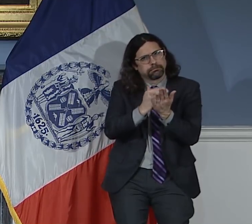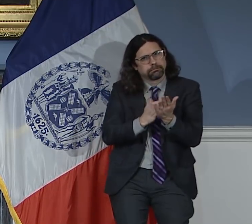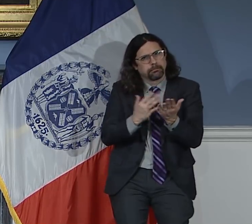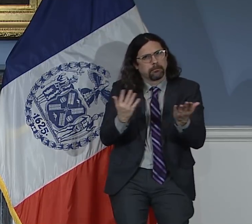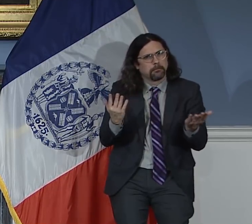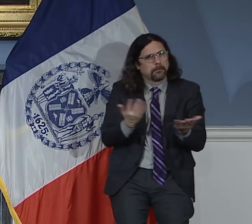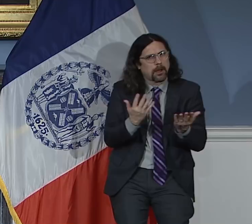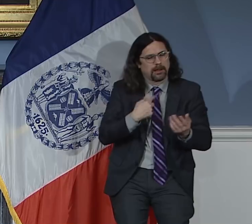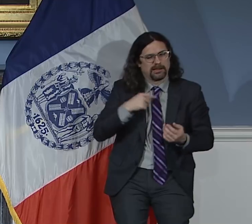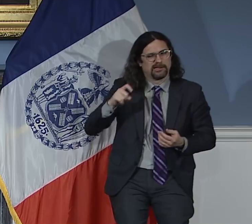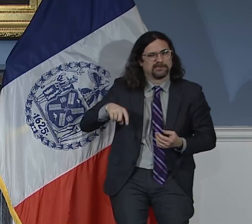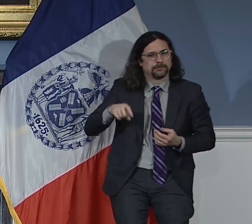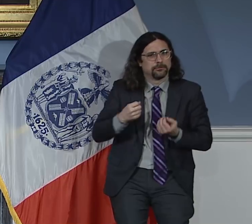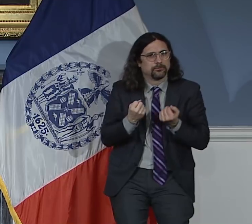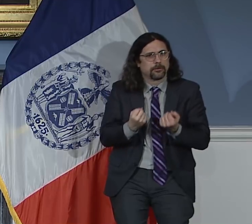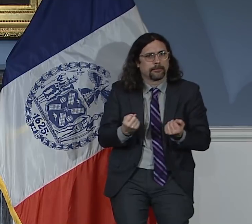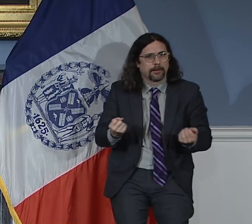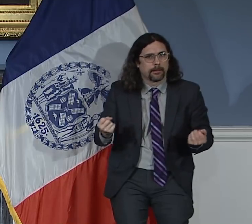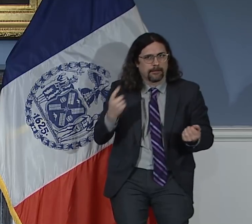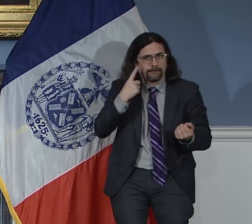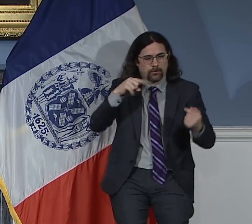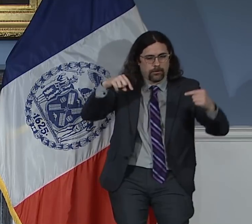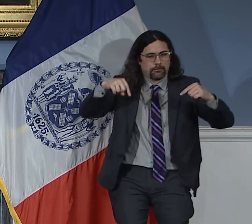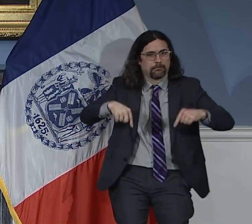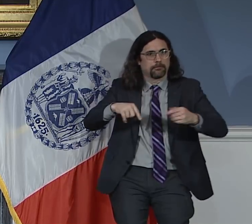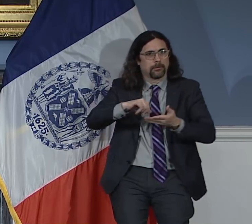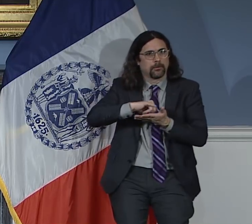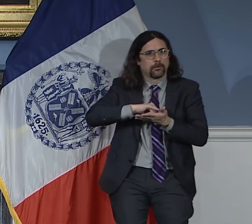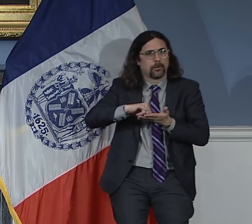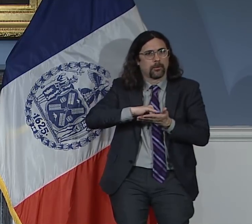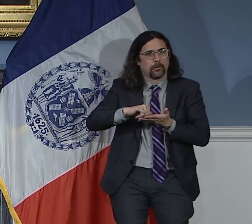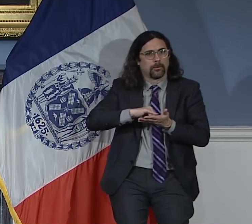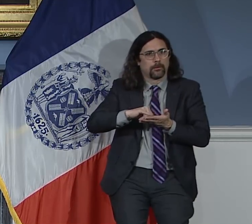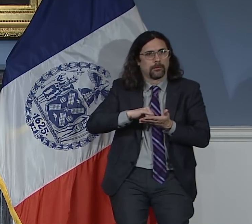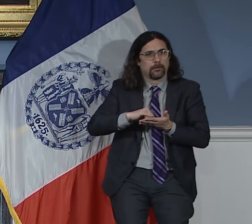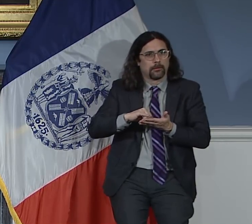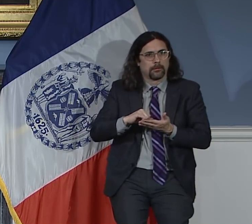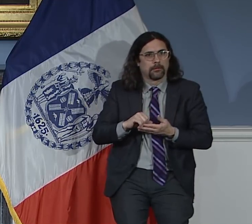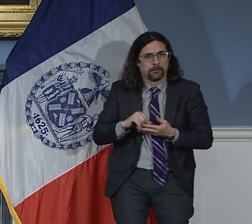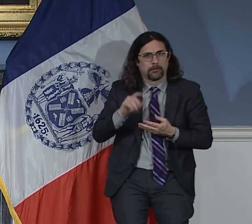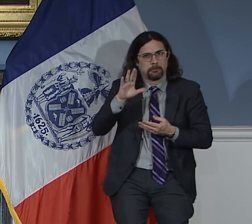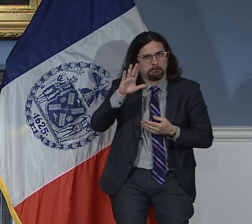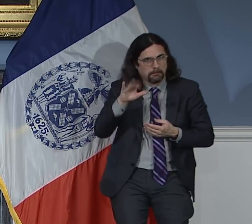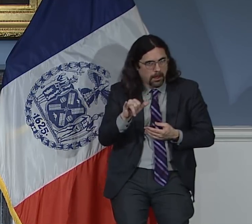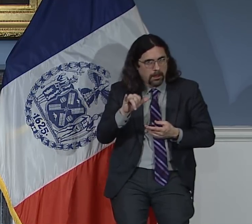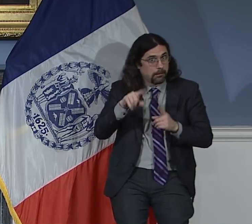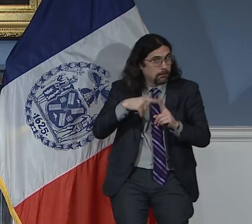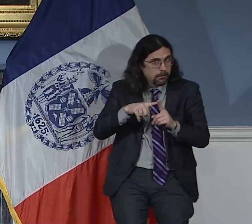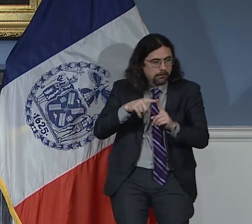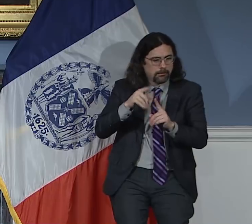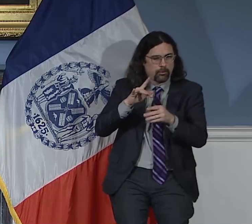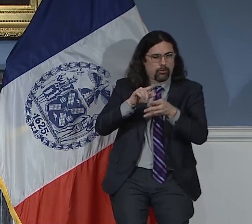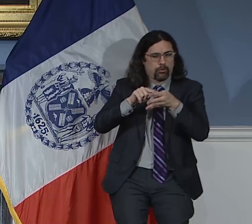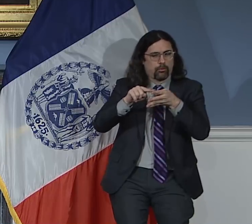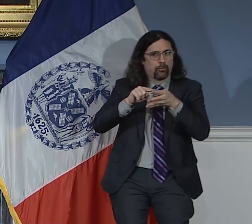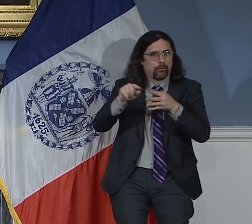SUPPLIES THAT MUST BE PROVIDED